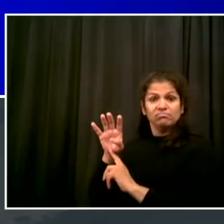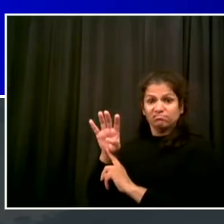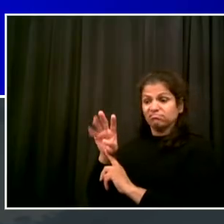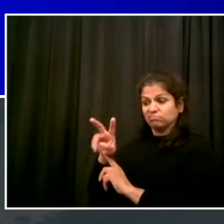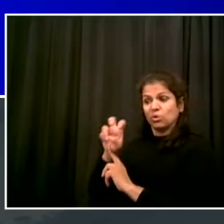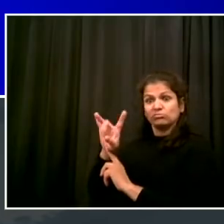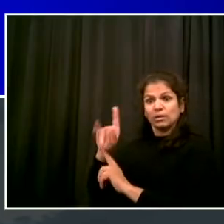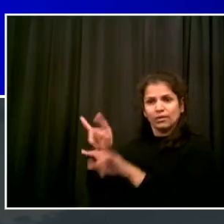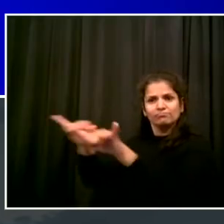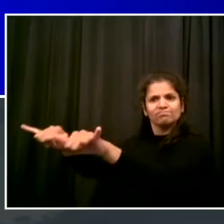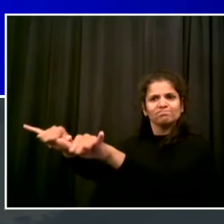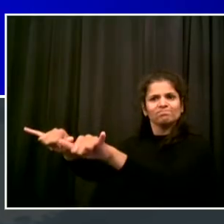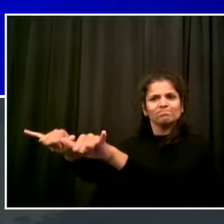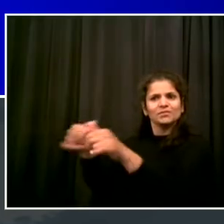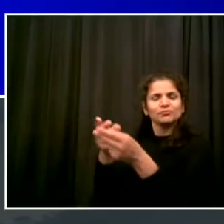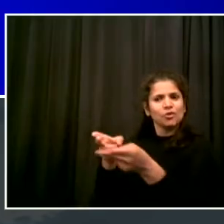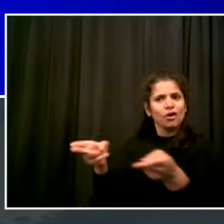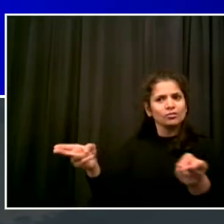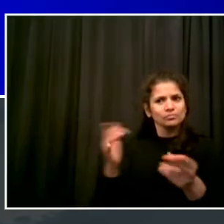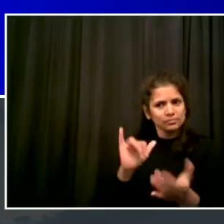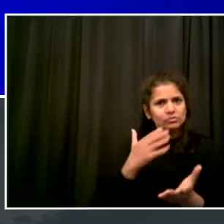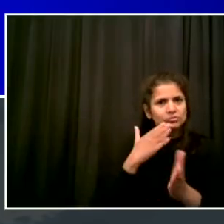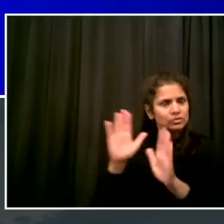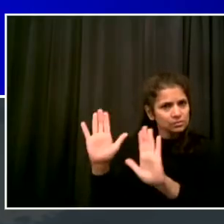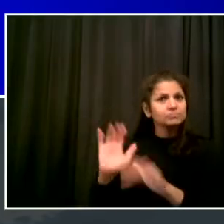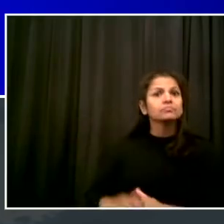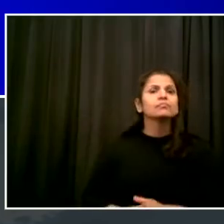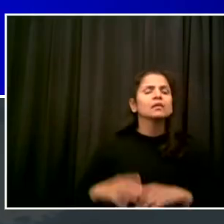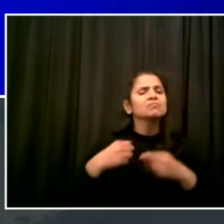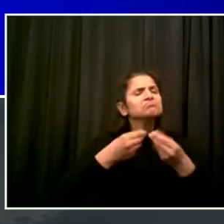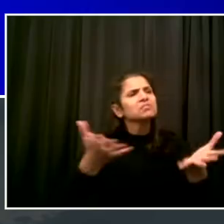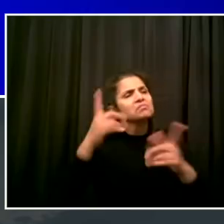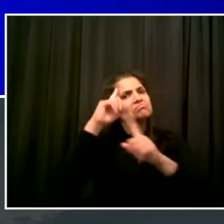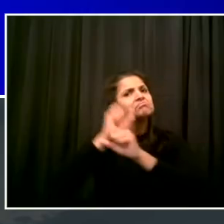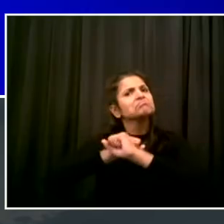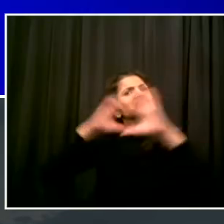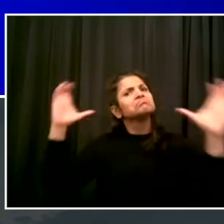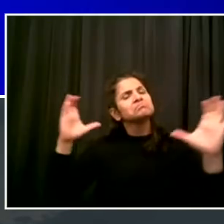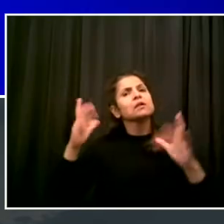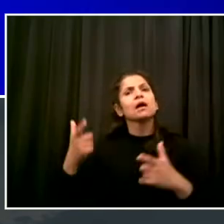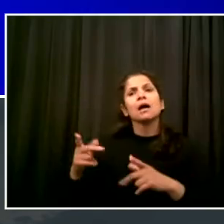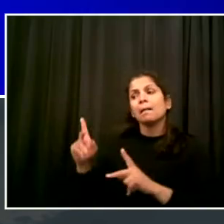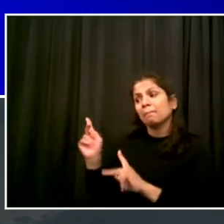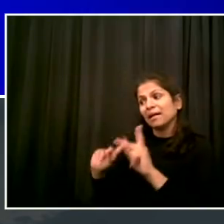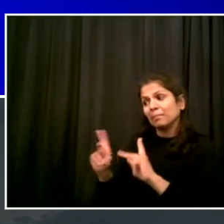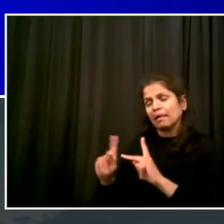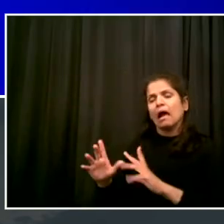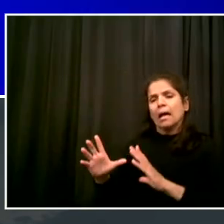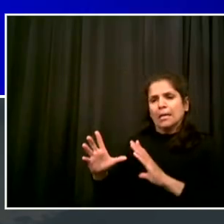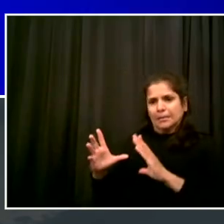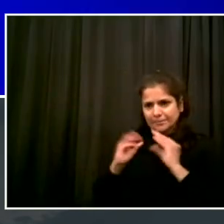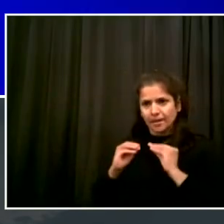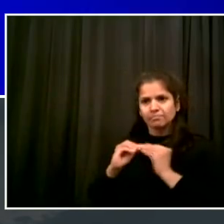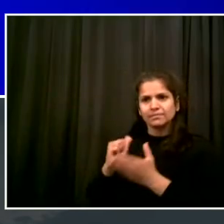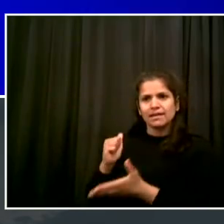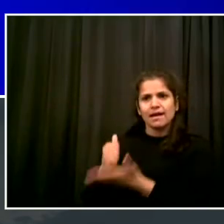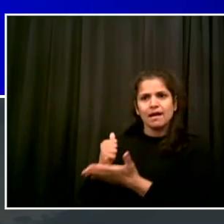ISSUES FOR A